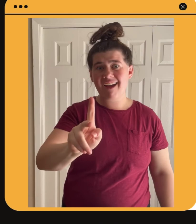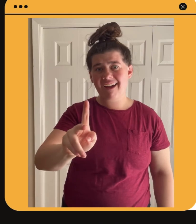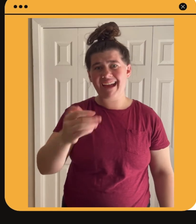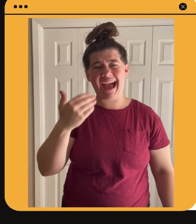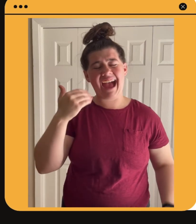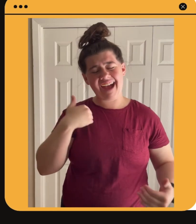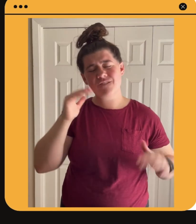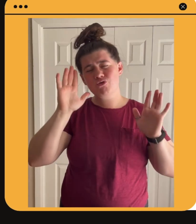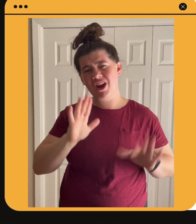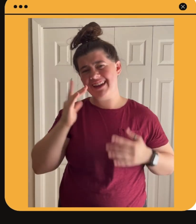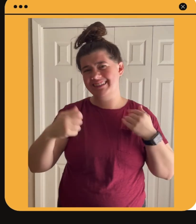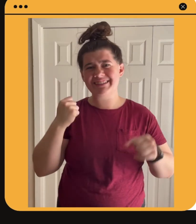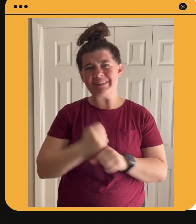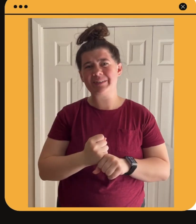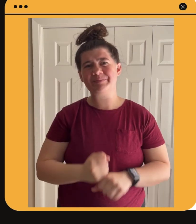Good luck and have a great year.